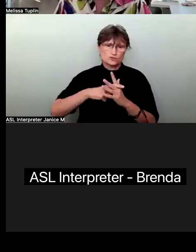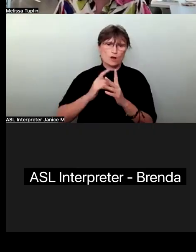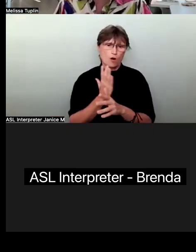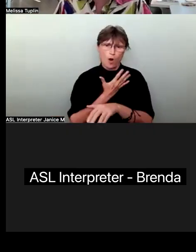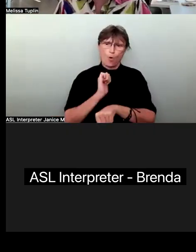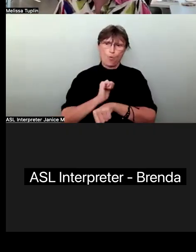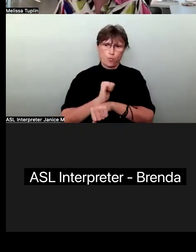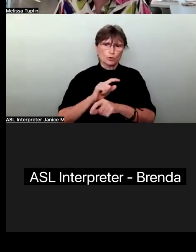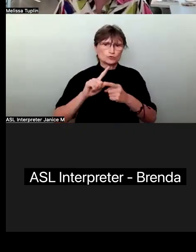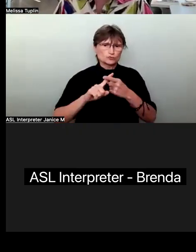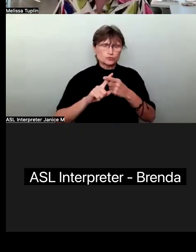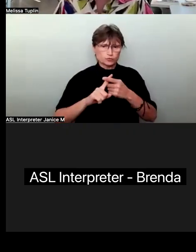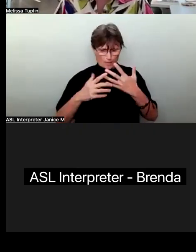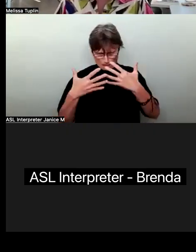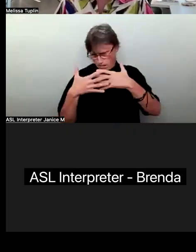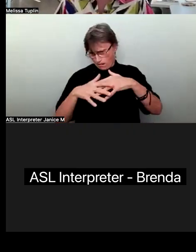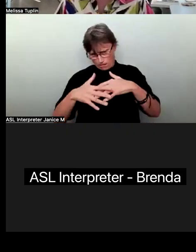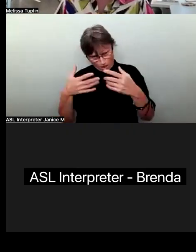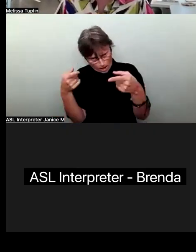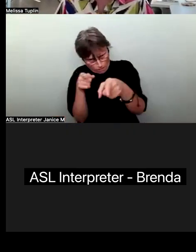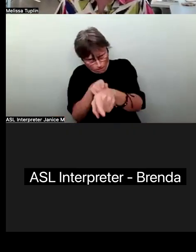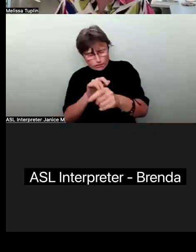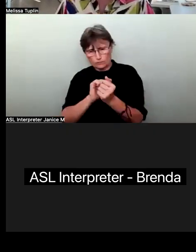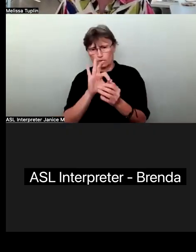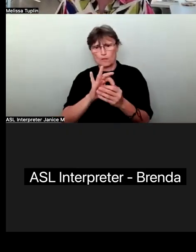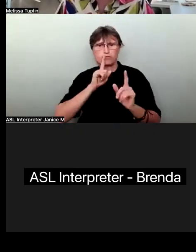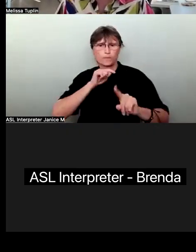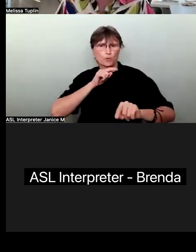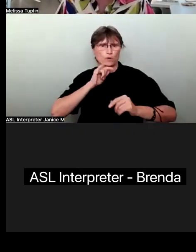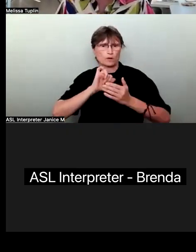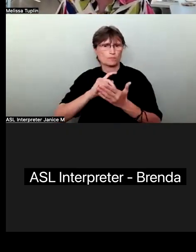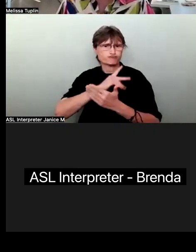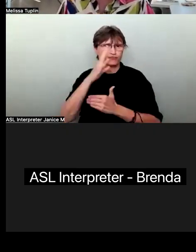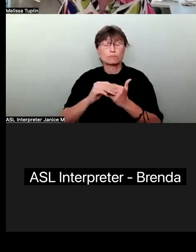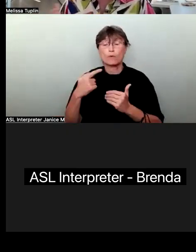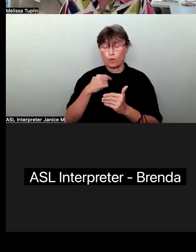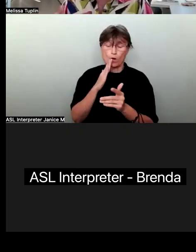for this program, so we’ll provide those updated reporting requirements through